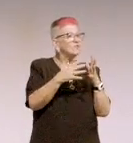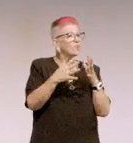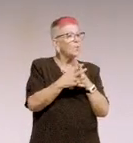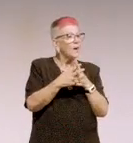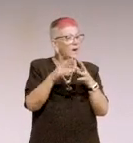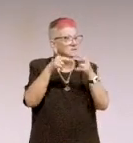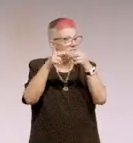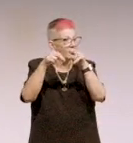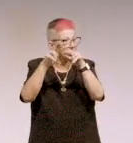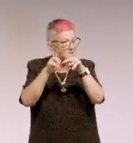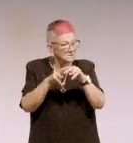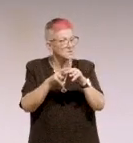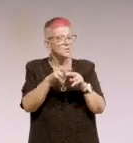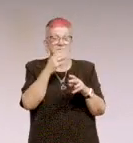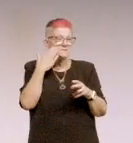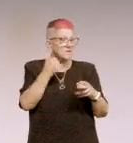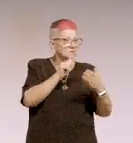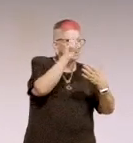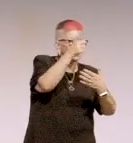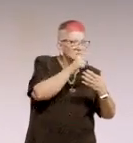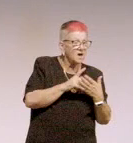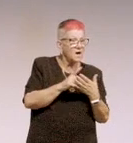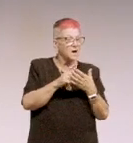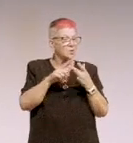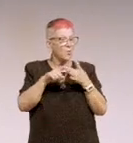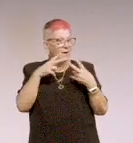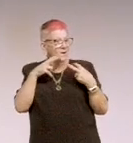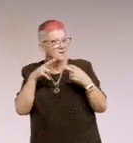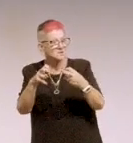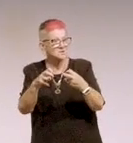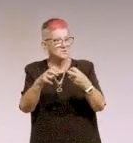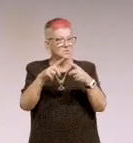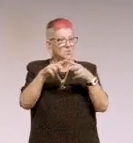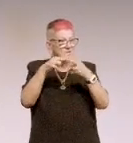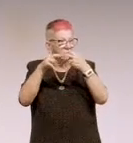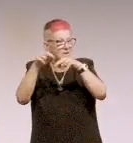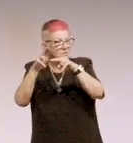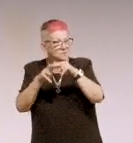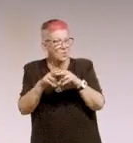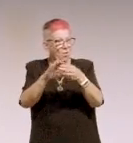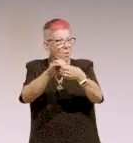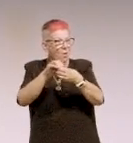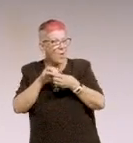You are a designer, developer, product owner, business analyst,